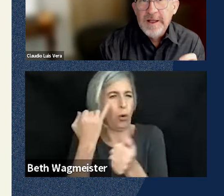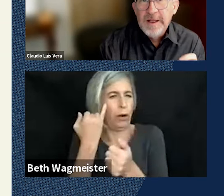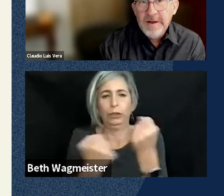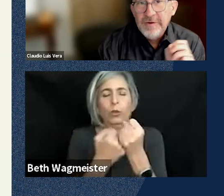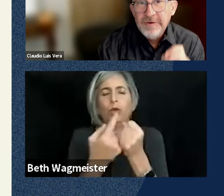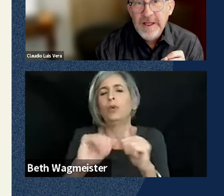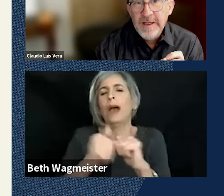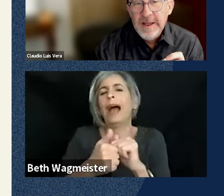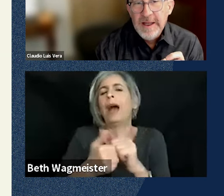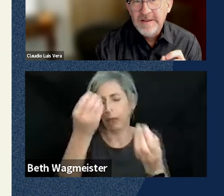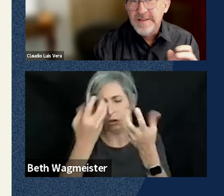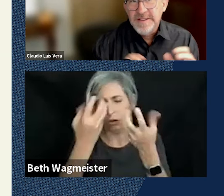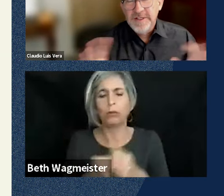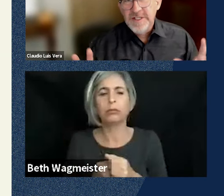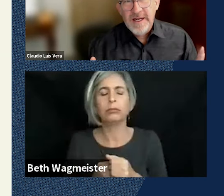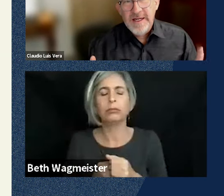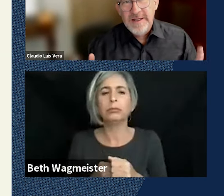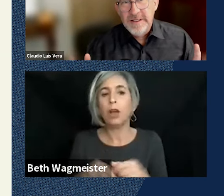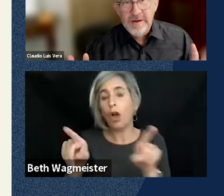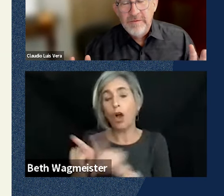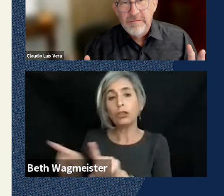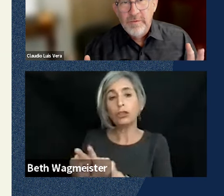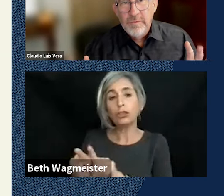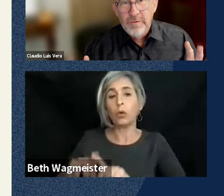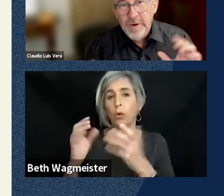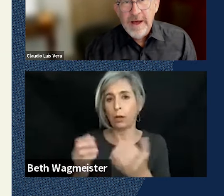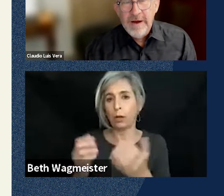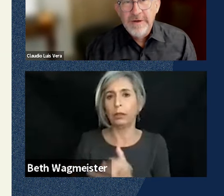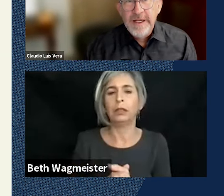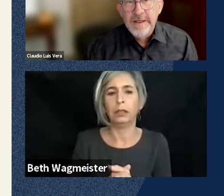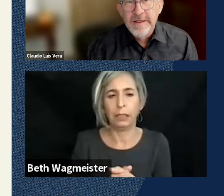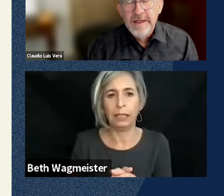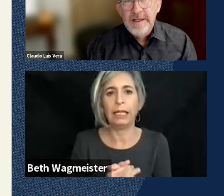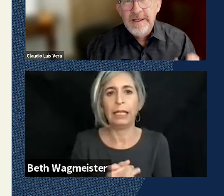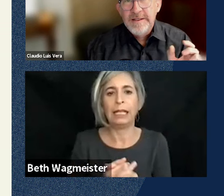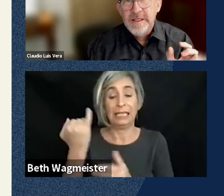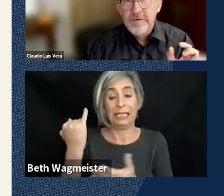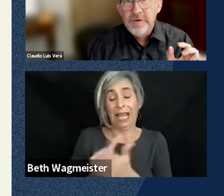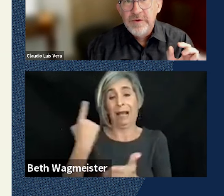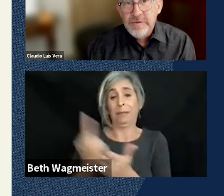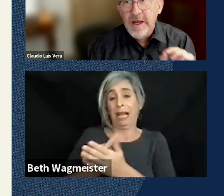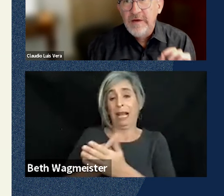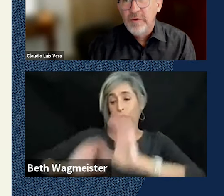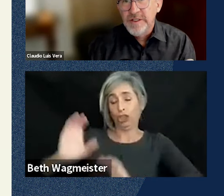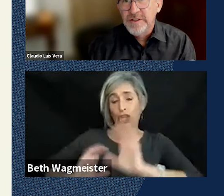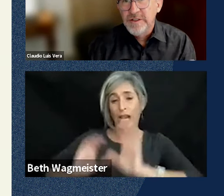Another thing and this is if the chat gets like real out of hand, is if you do have a question